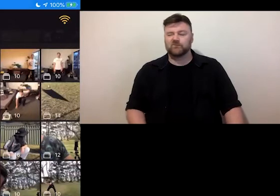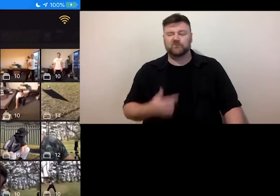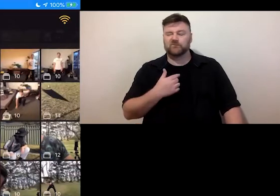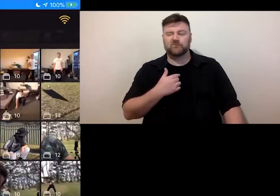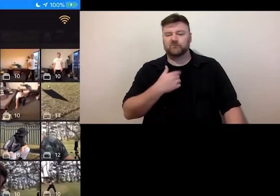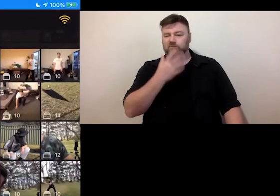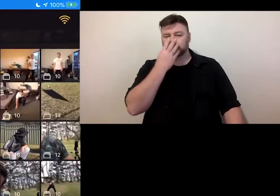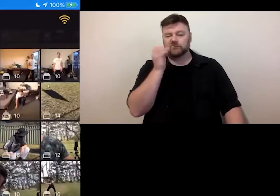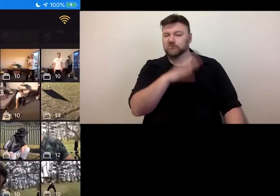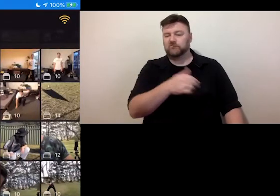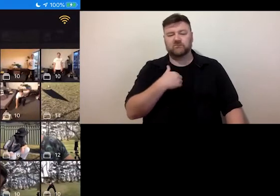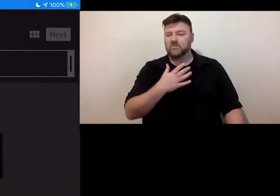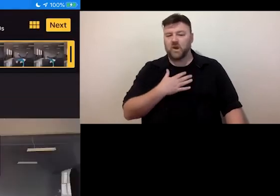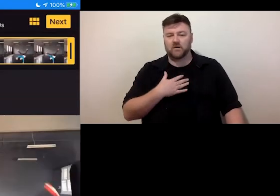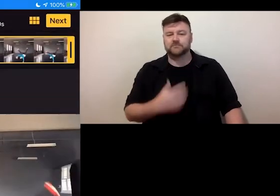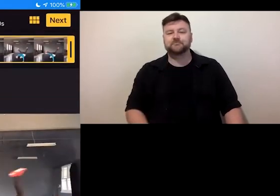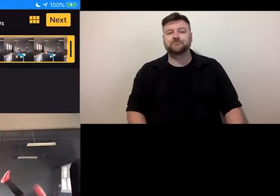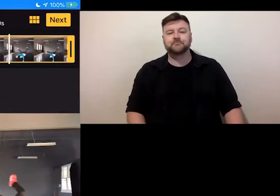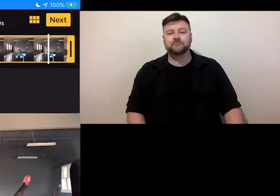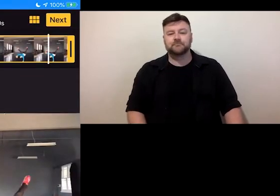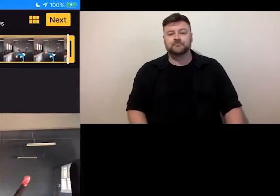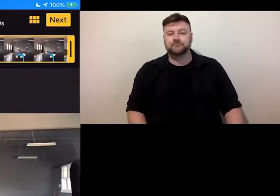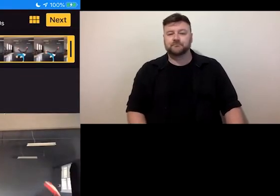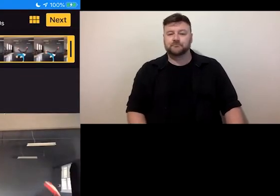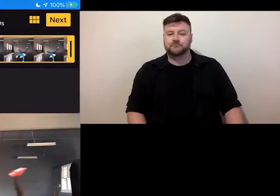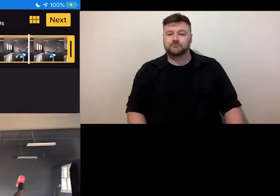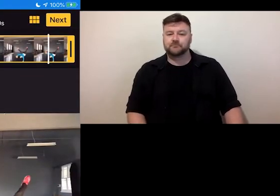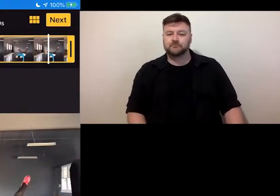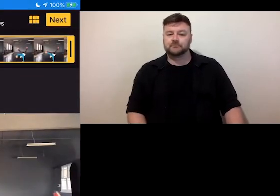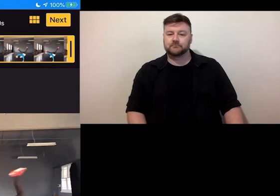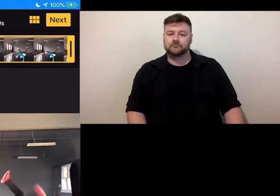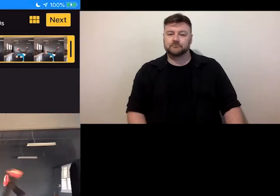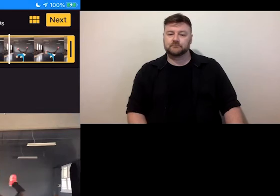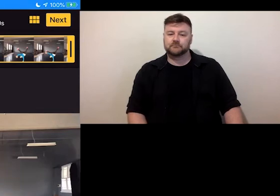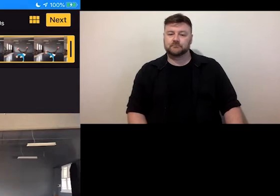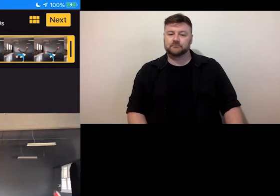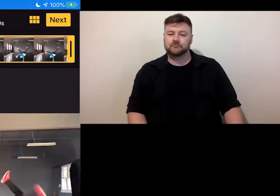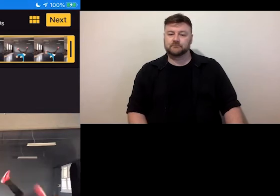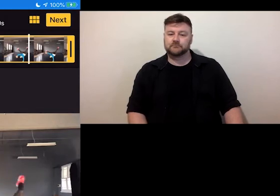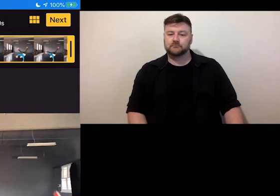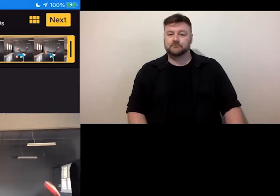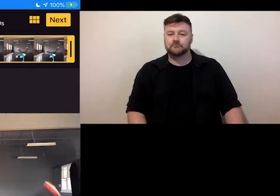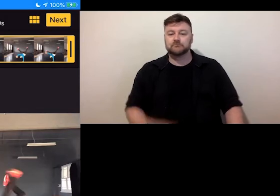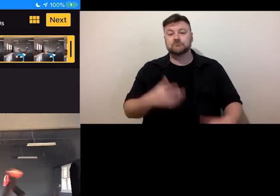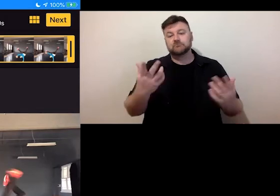I'll go back and choose a different one. This is an L-kick, or a K-kick, it's sometimes called,